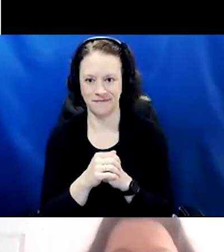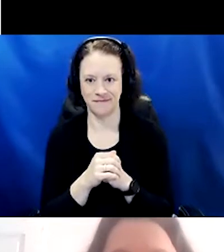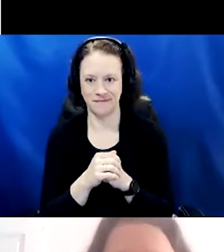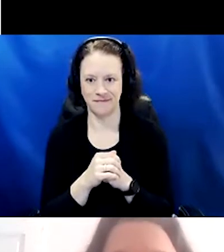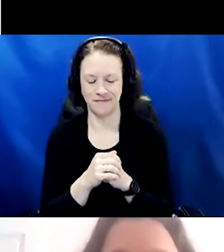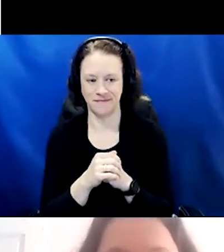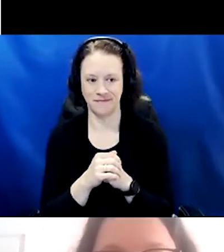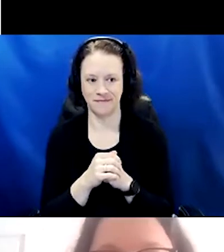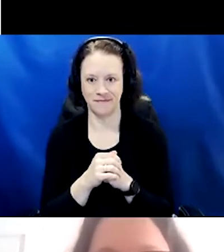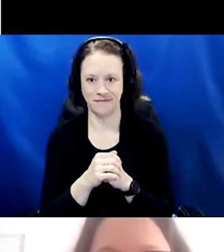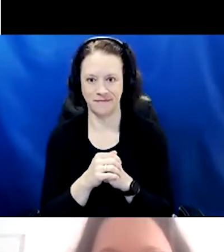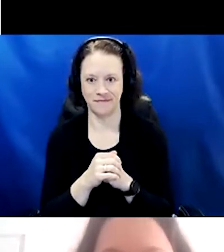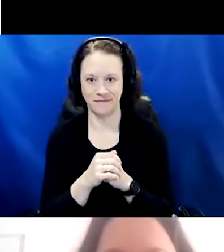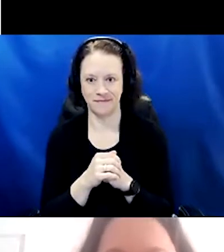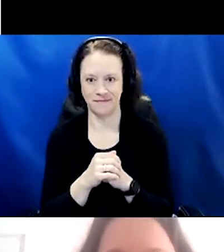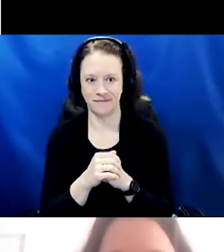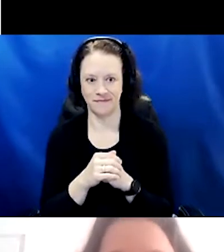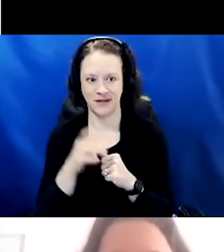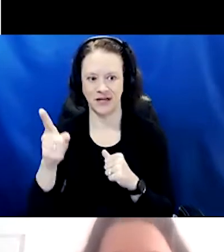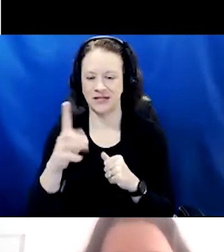(speaks in Spanish)